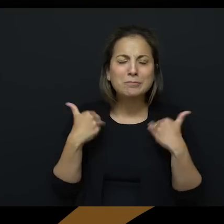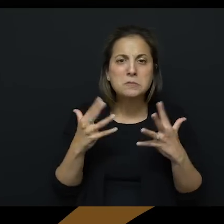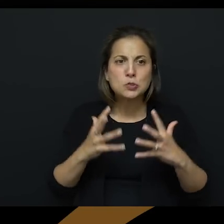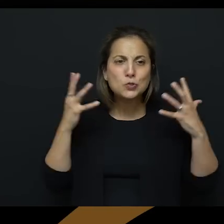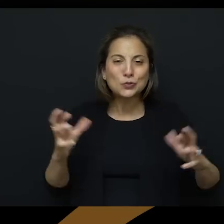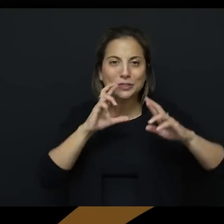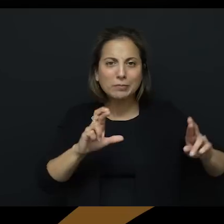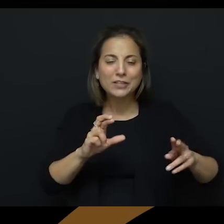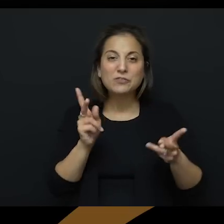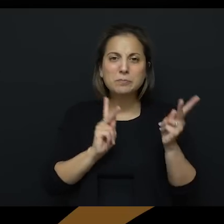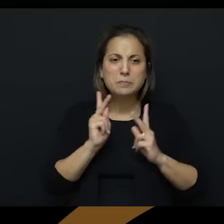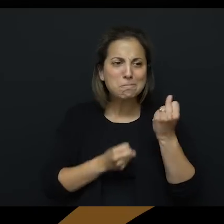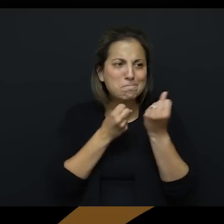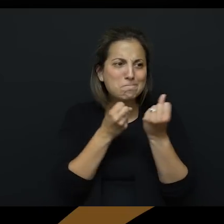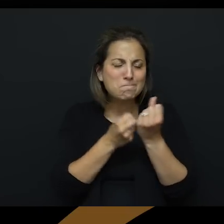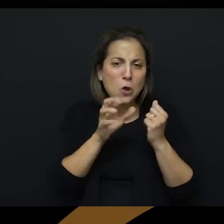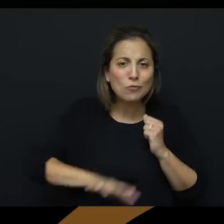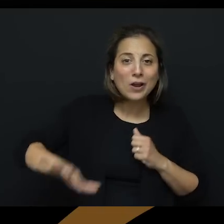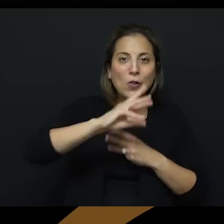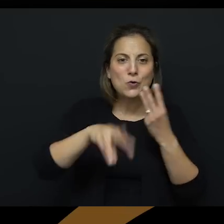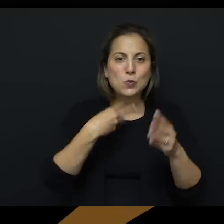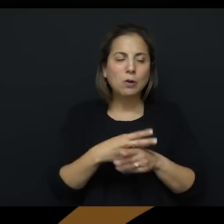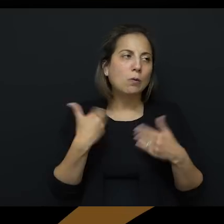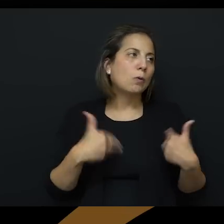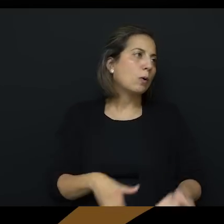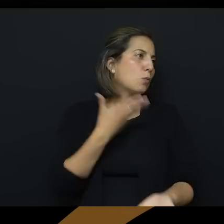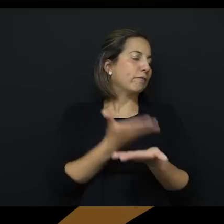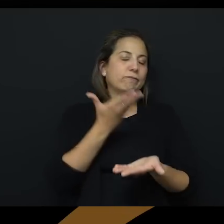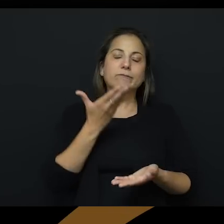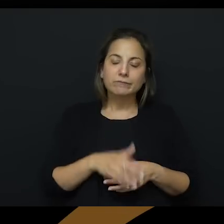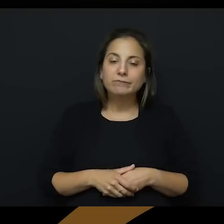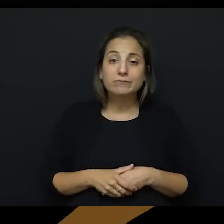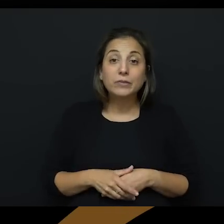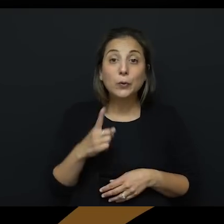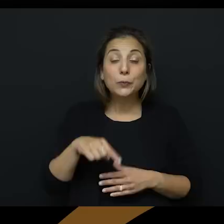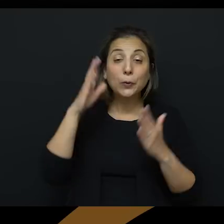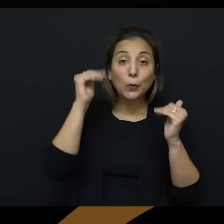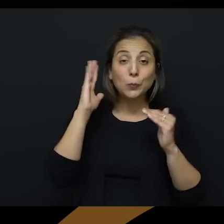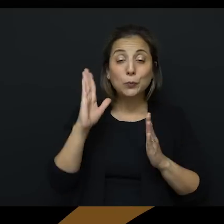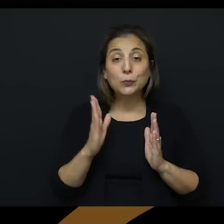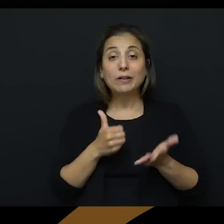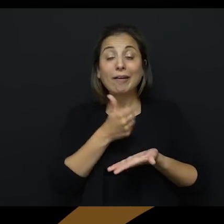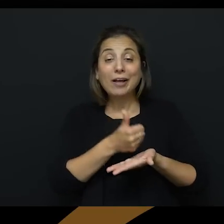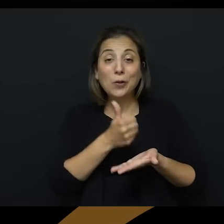The enormous response we have received from fans around the world is a big testament of this.